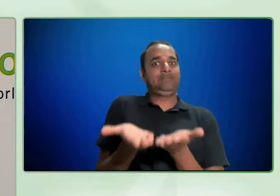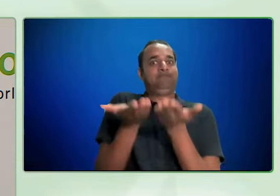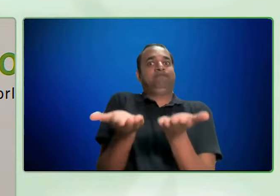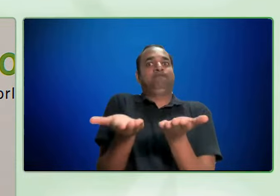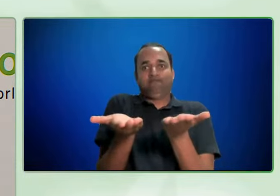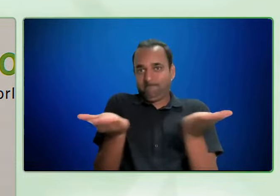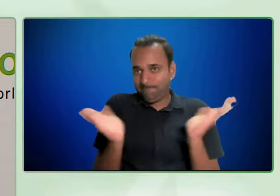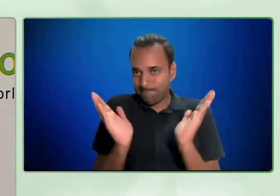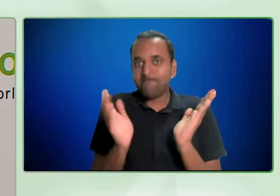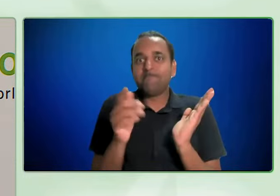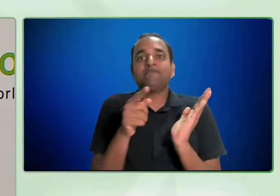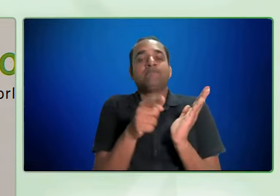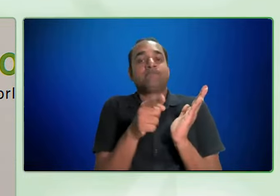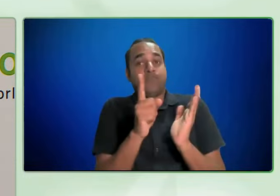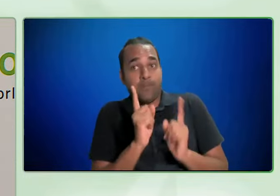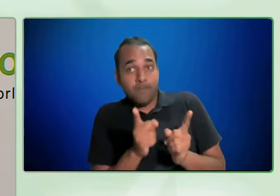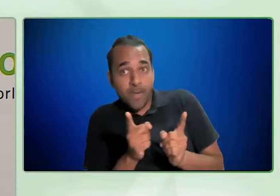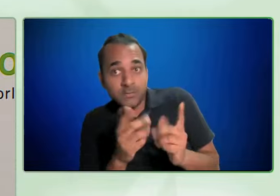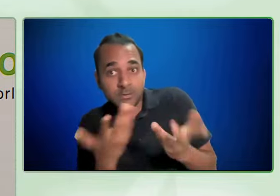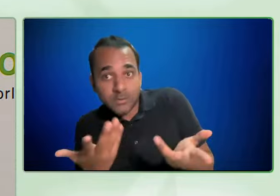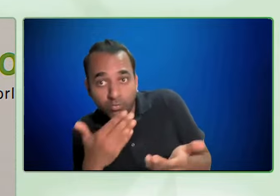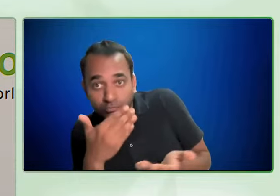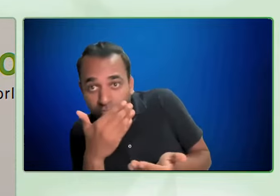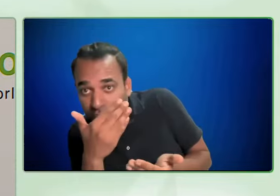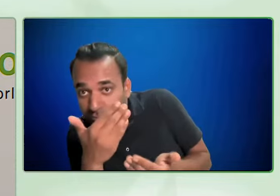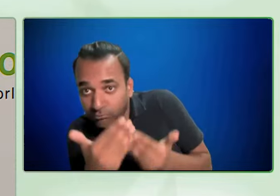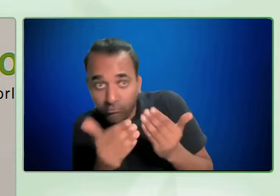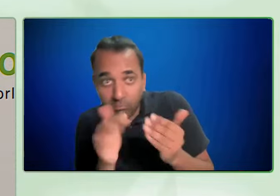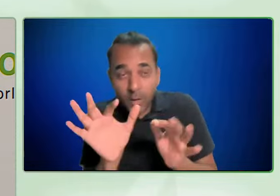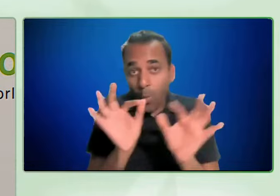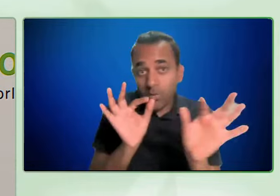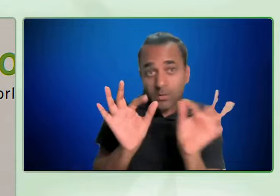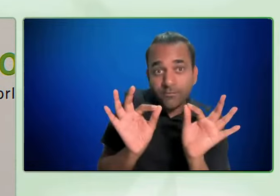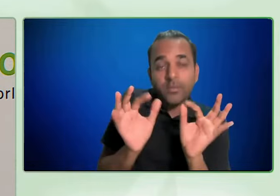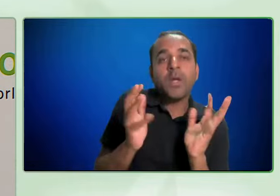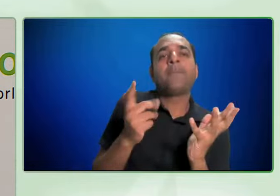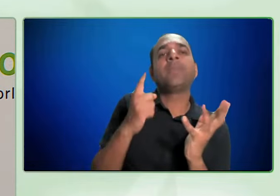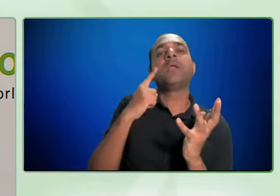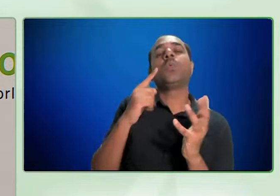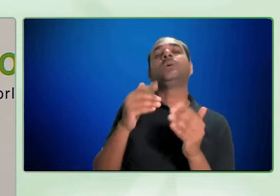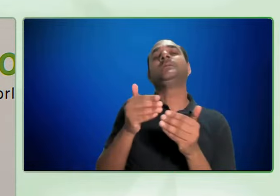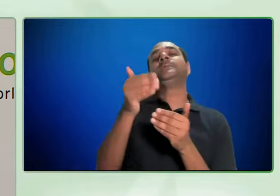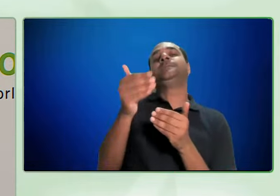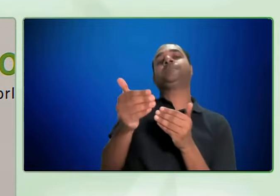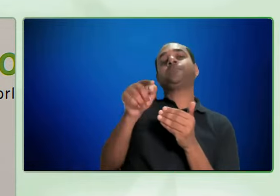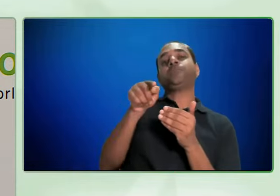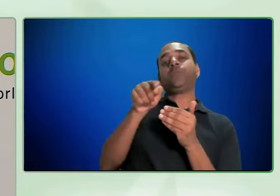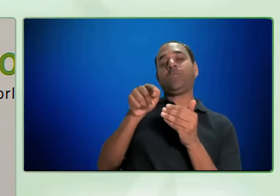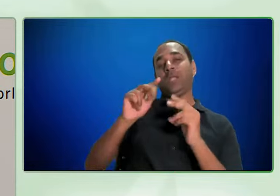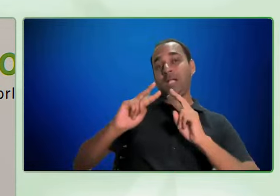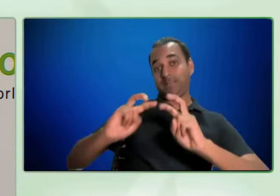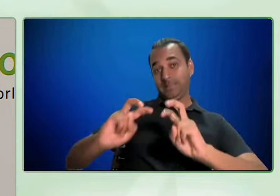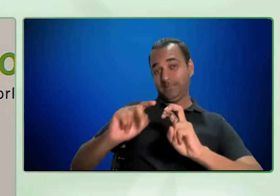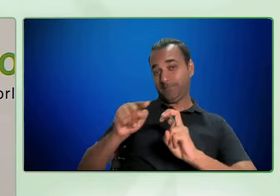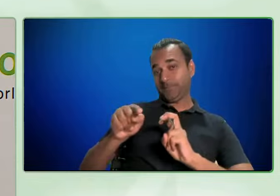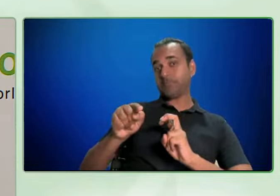you are paying for in the end that you are crediting and in line with the most important